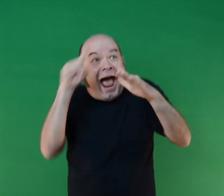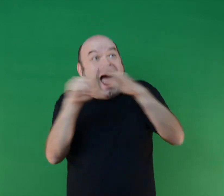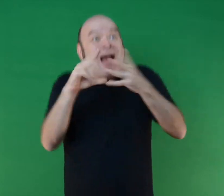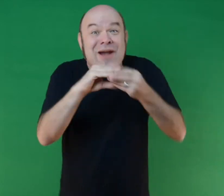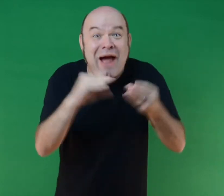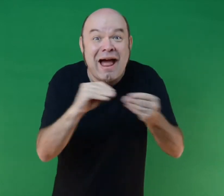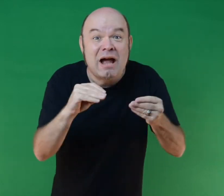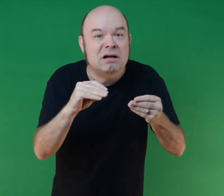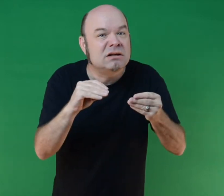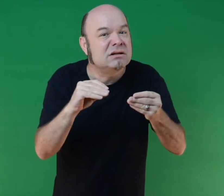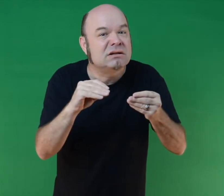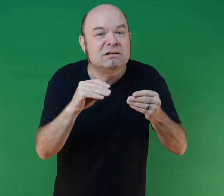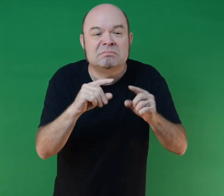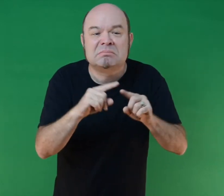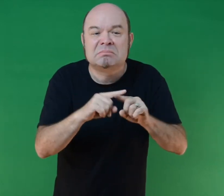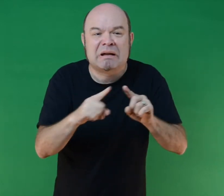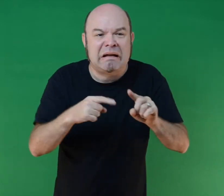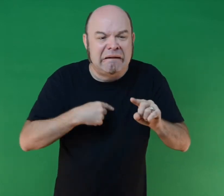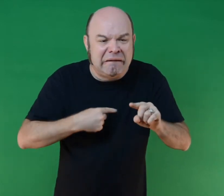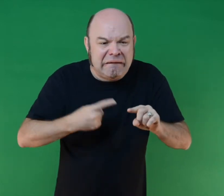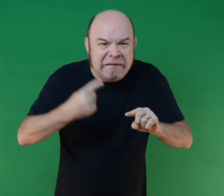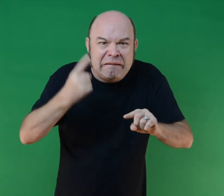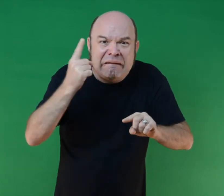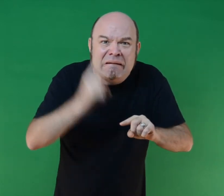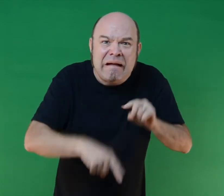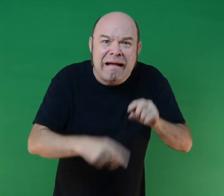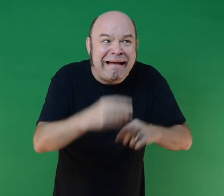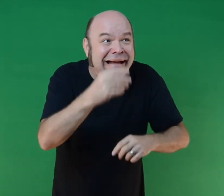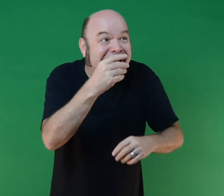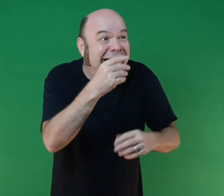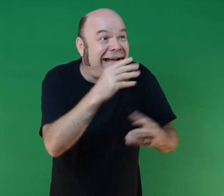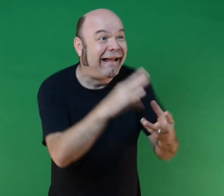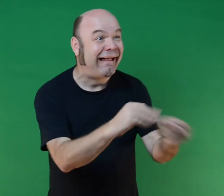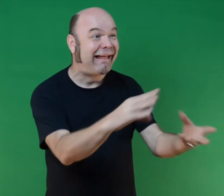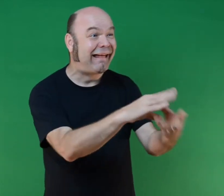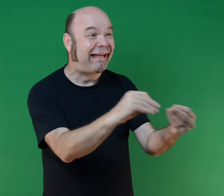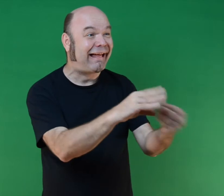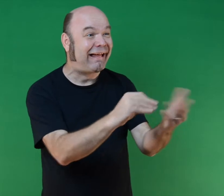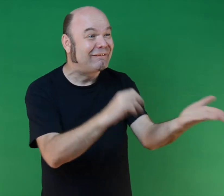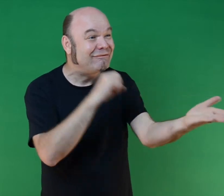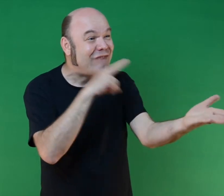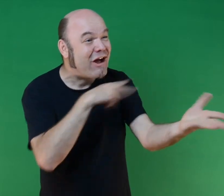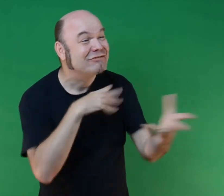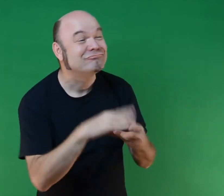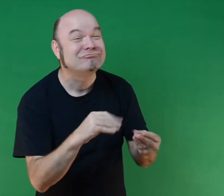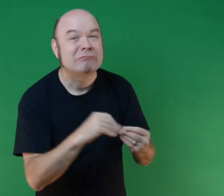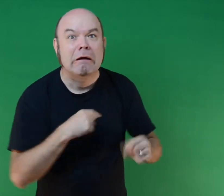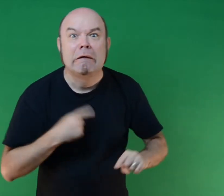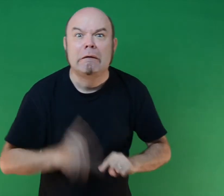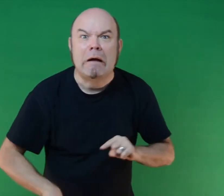But he could not think of a story to tell Frog.